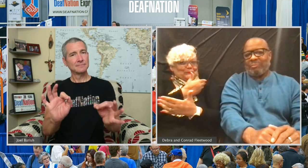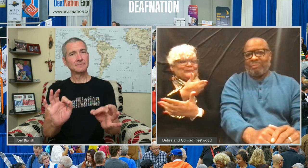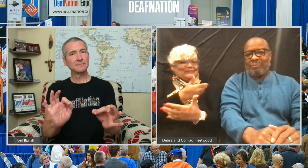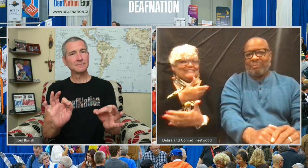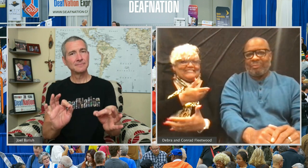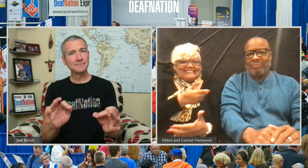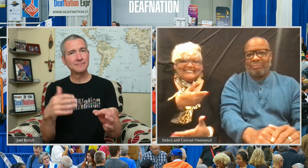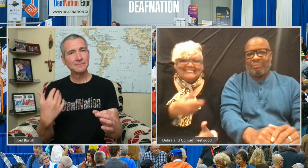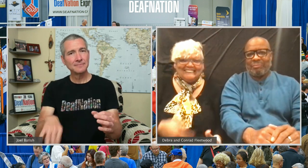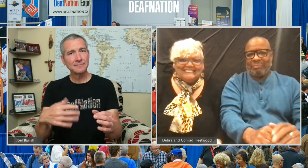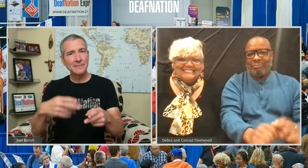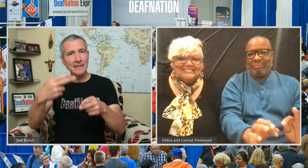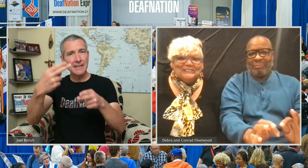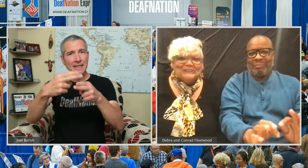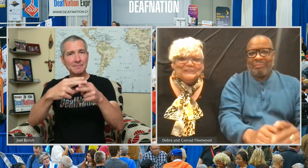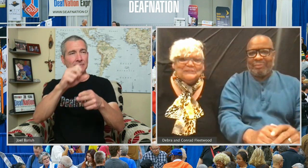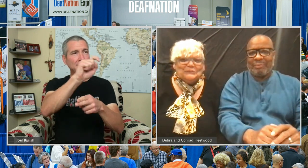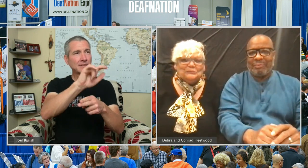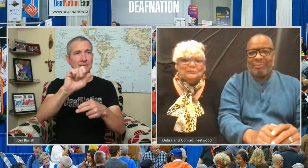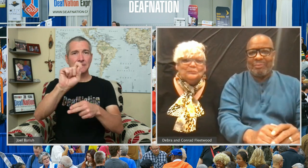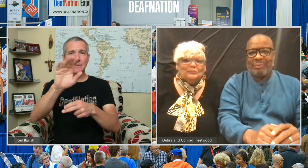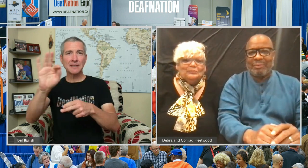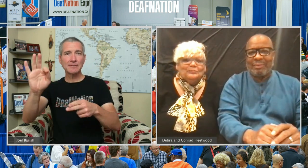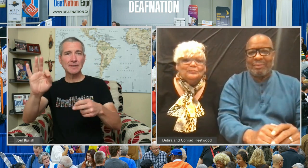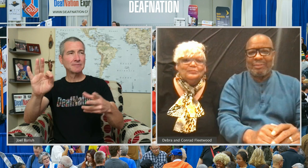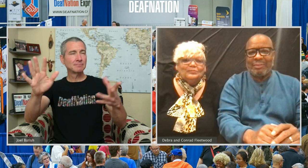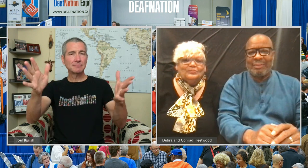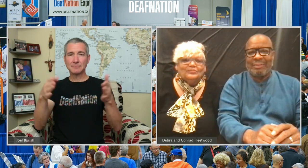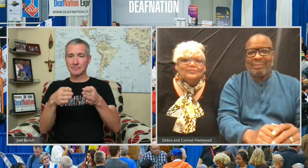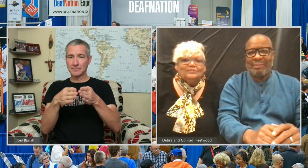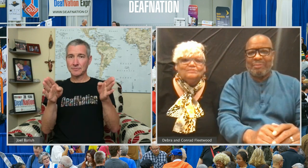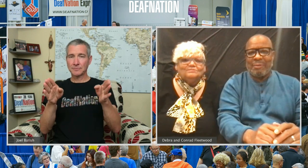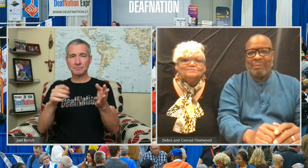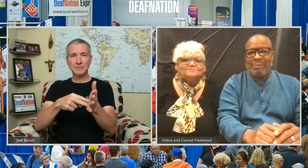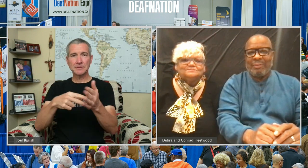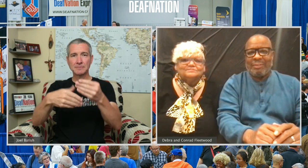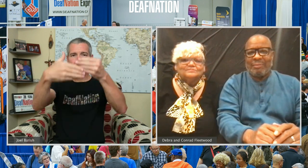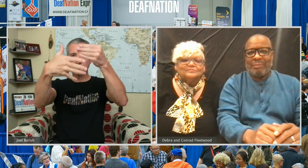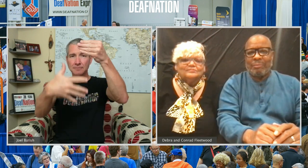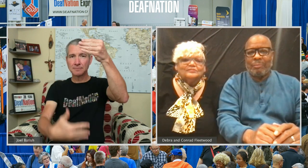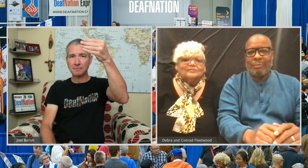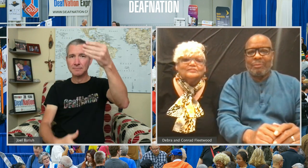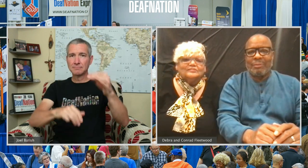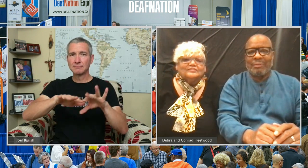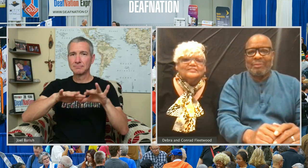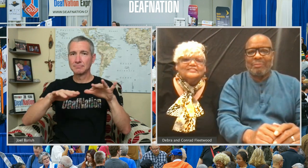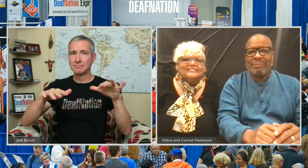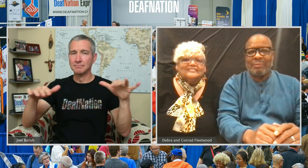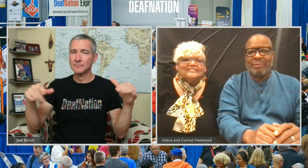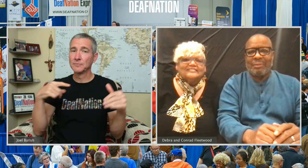Perfect. The name Styles and Stuff is broad, it means a whole list of things.